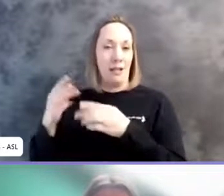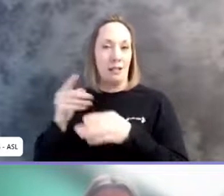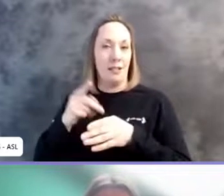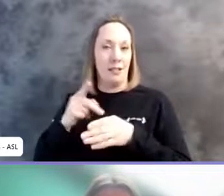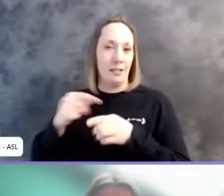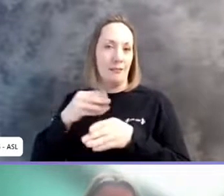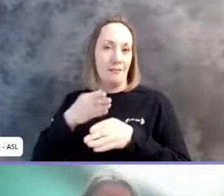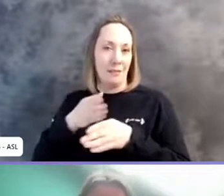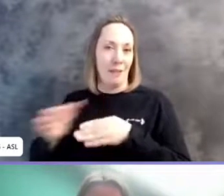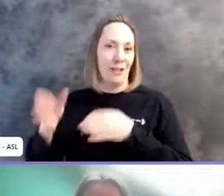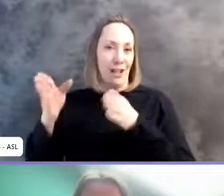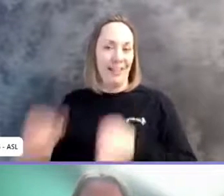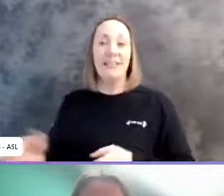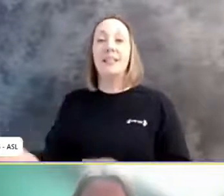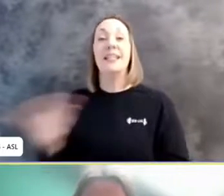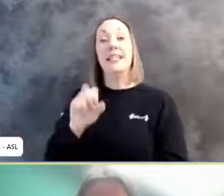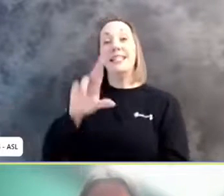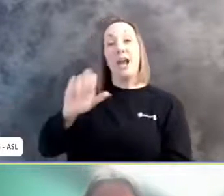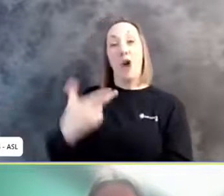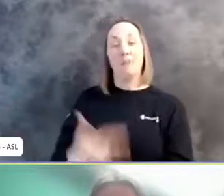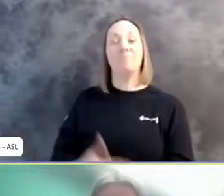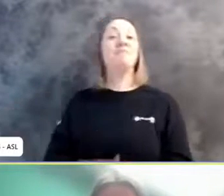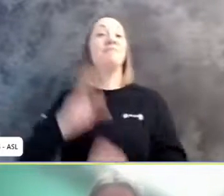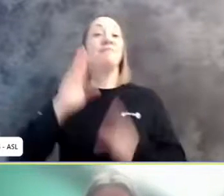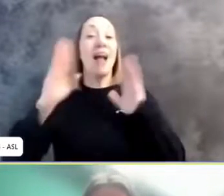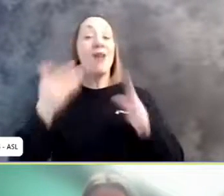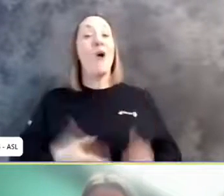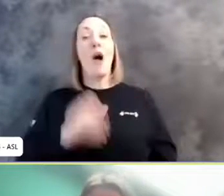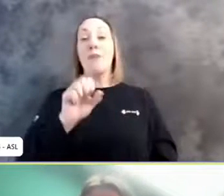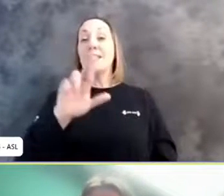Chandra Carney independent specialist. accessibility program So let's get started with introductions and I'll